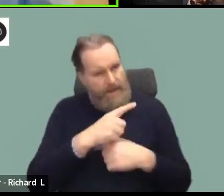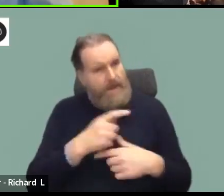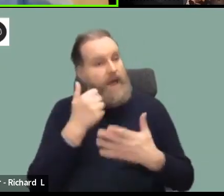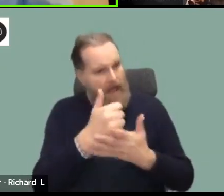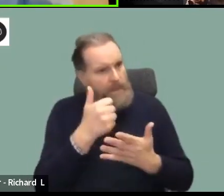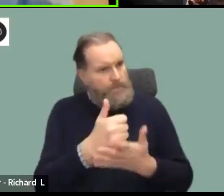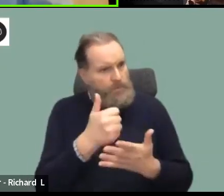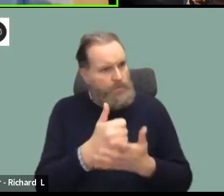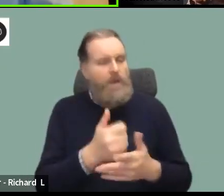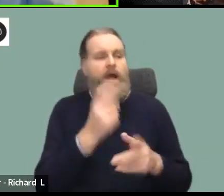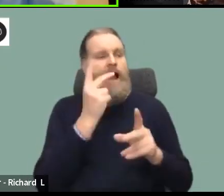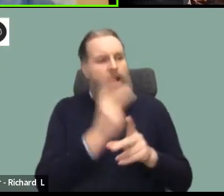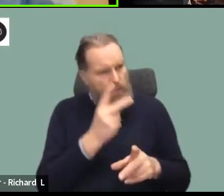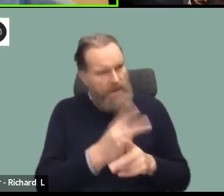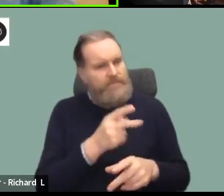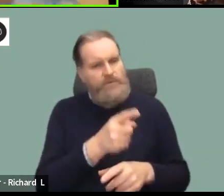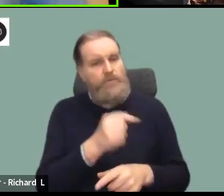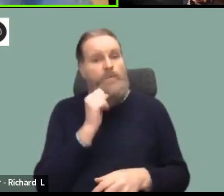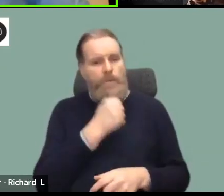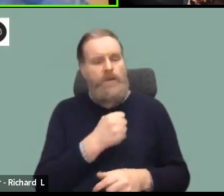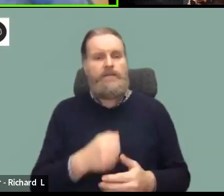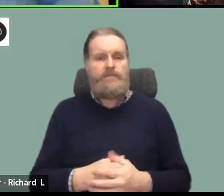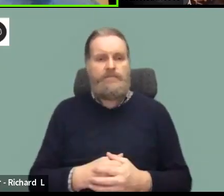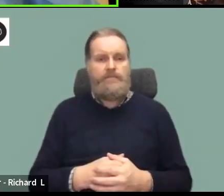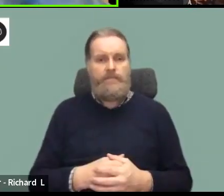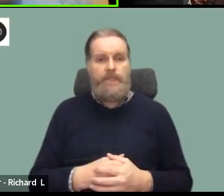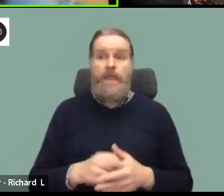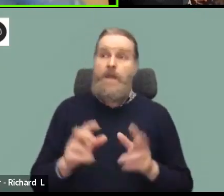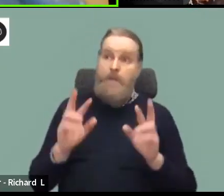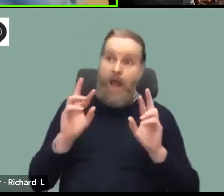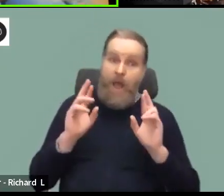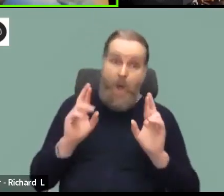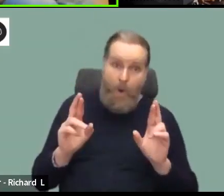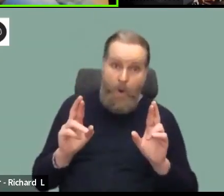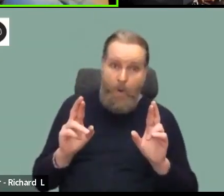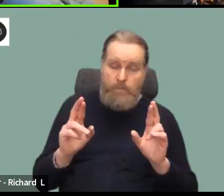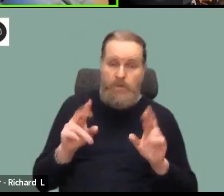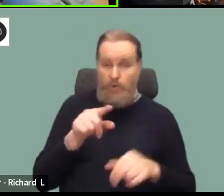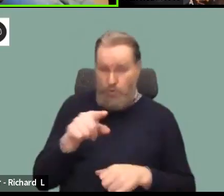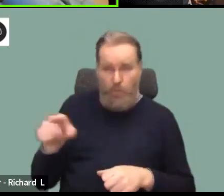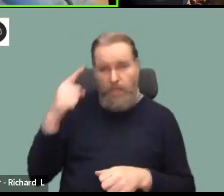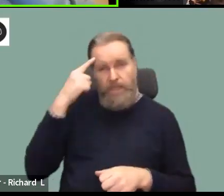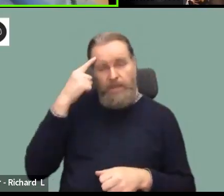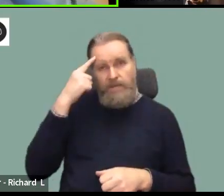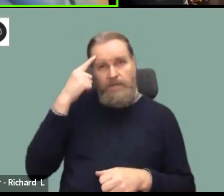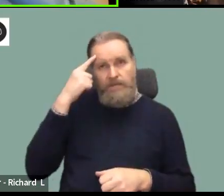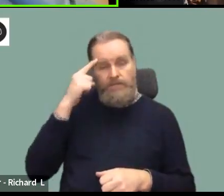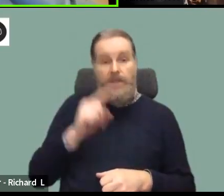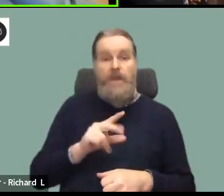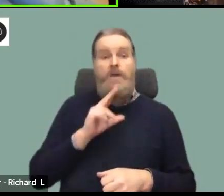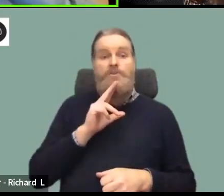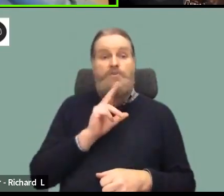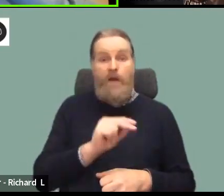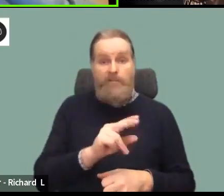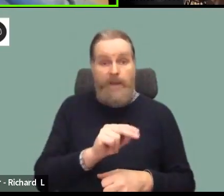have branch Hargett funds group. project project funds, and we will try to funds, and we will try to look after our own. , but ultimately I hope that people can put it in this